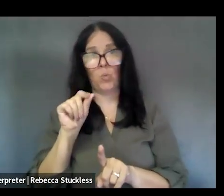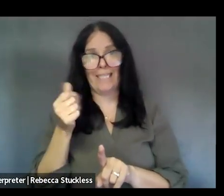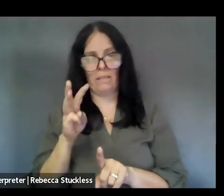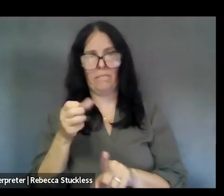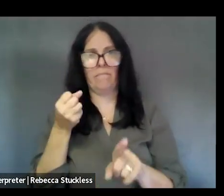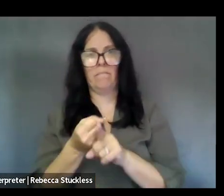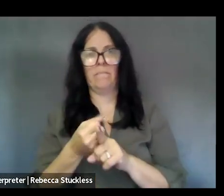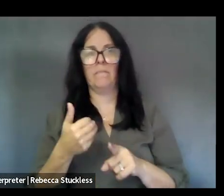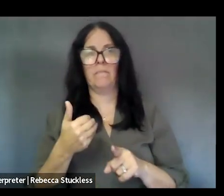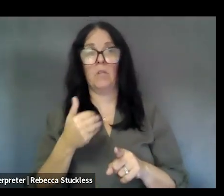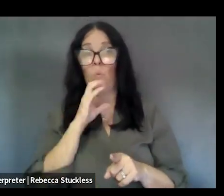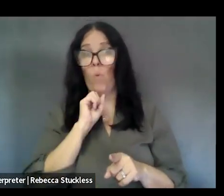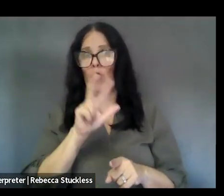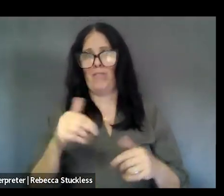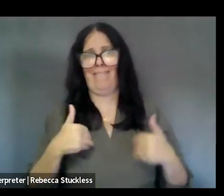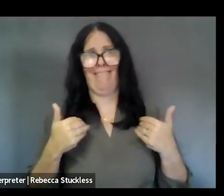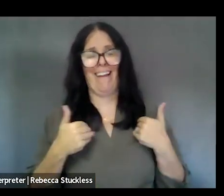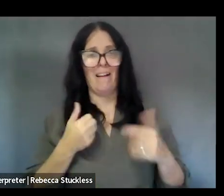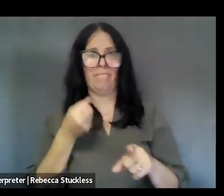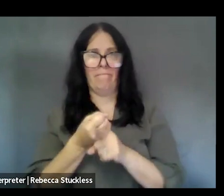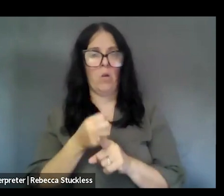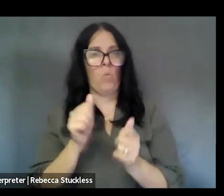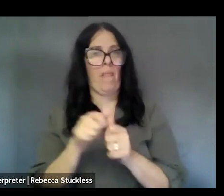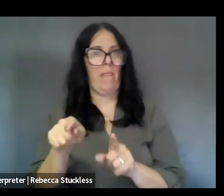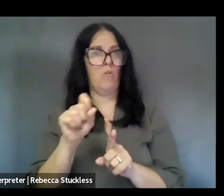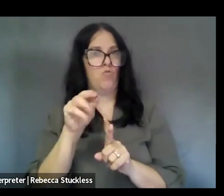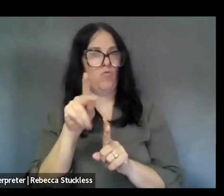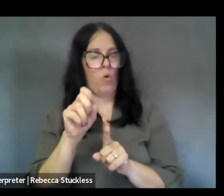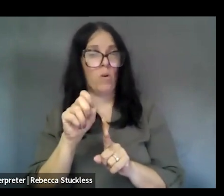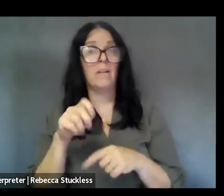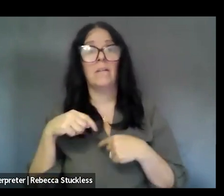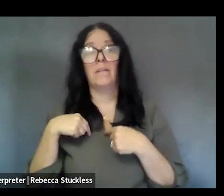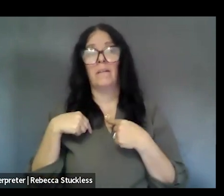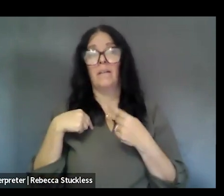most of her life trusting health care providers, which as you may imagine came crashing down, as